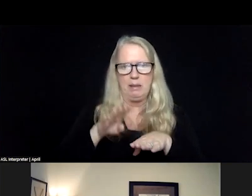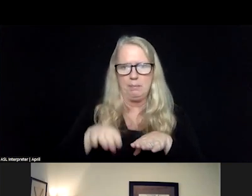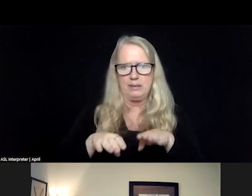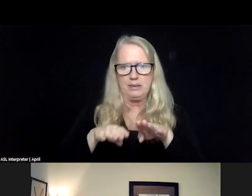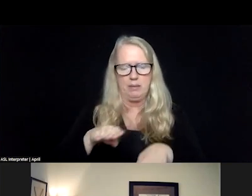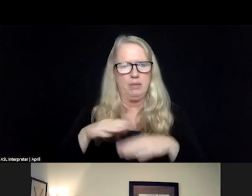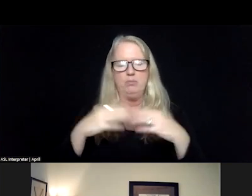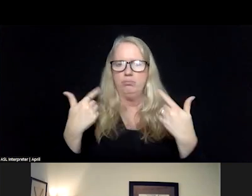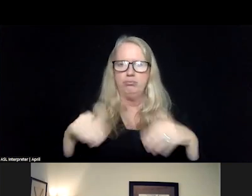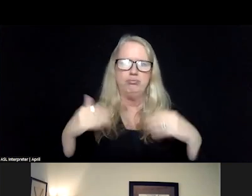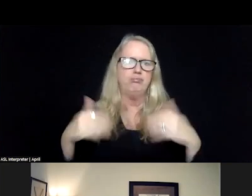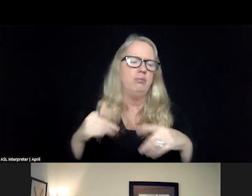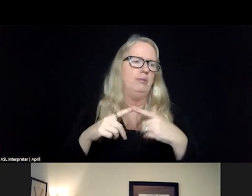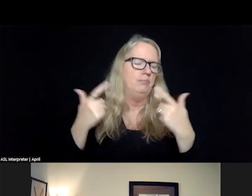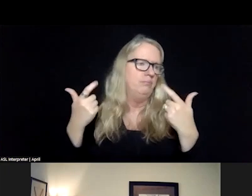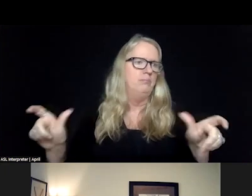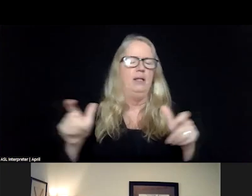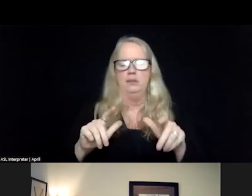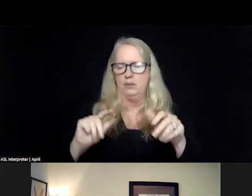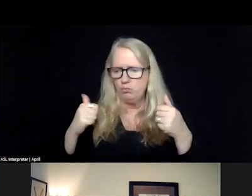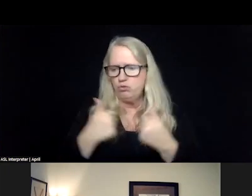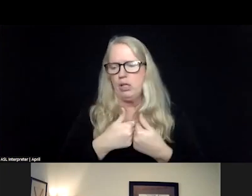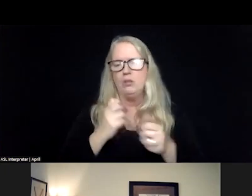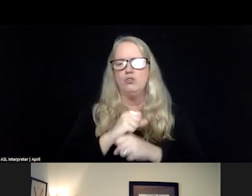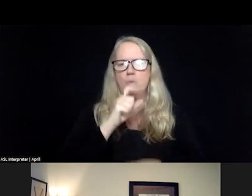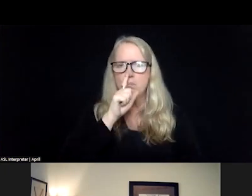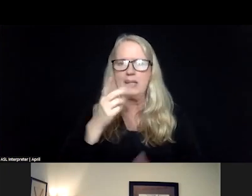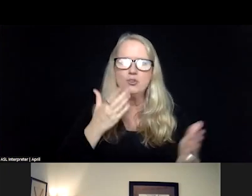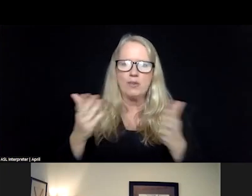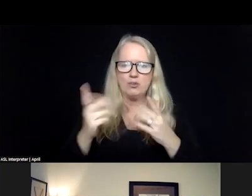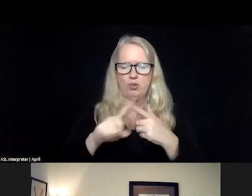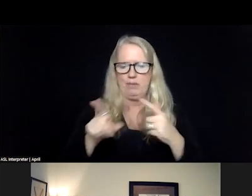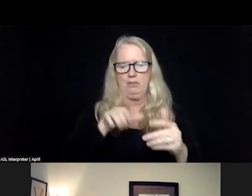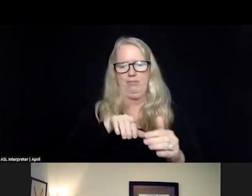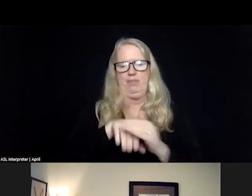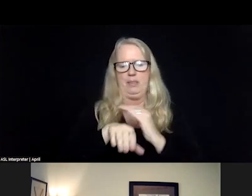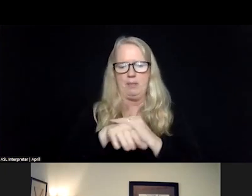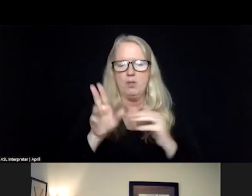MASSIVE CHALLENGE THAT CRISIS SERVICES ARE ACCESSIBLE TO FOLKS IN RURAL COMMUNITIES.